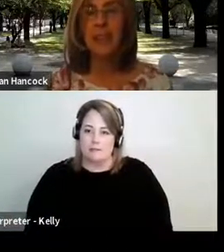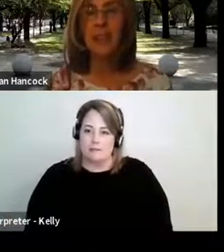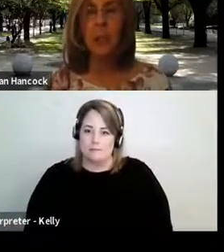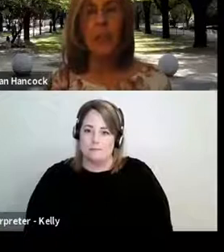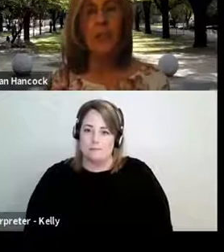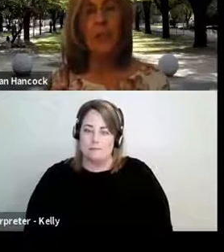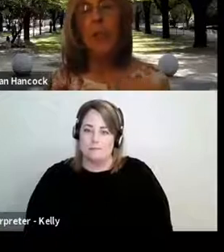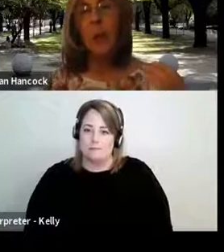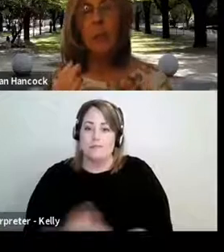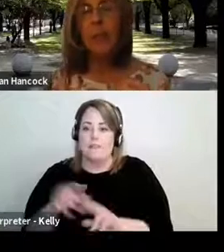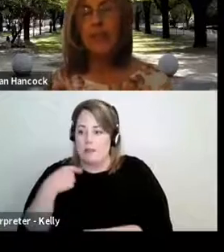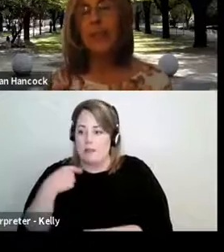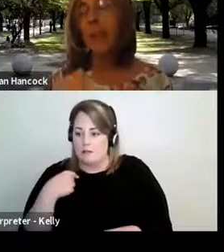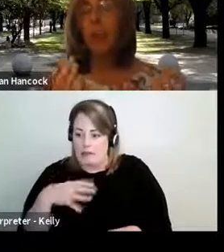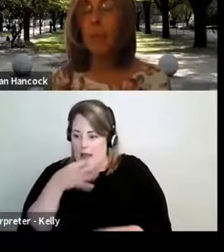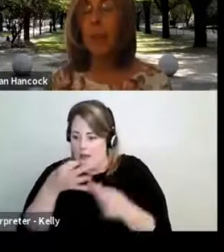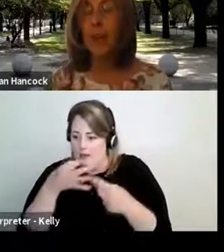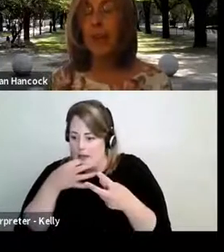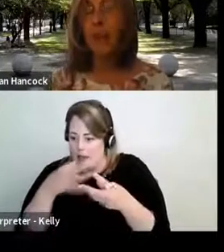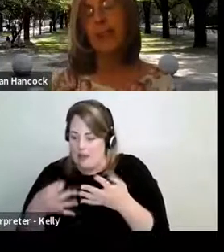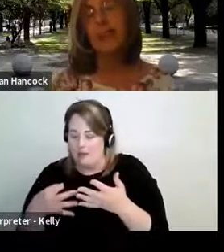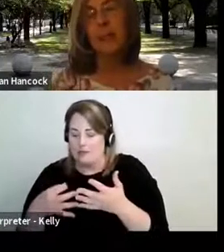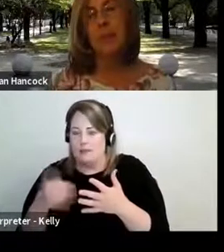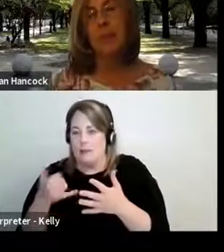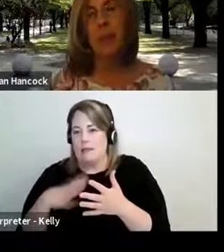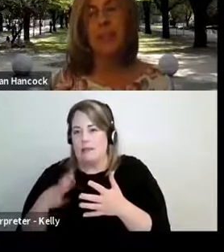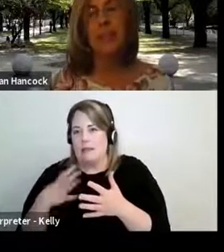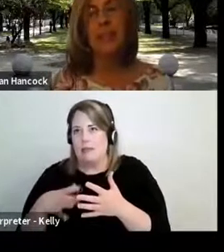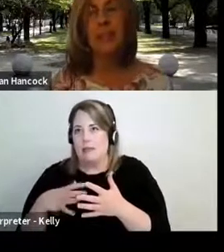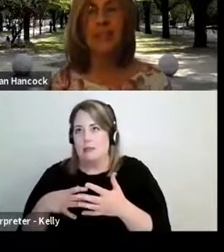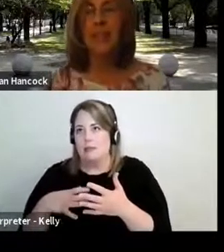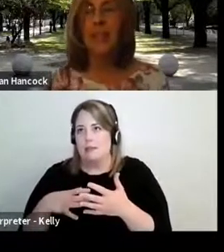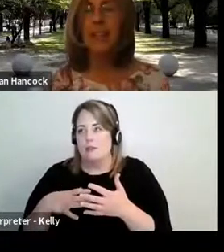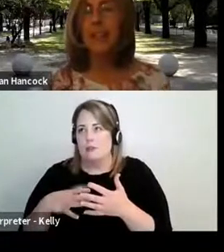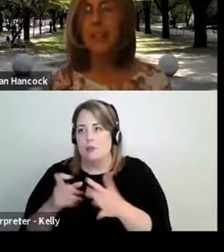to ask, so putting that together, although they might email the participation assistant and the